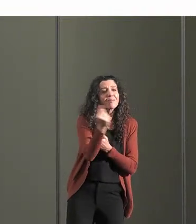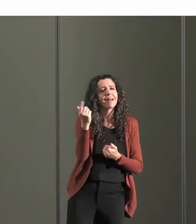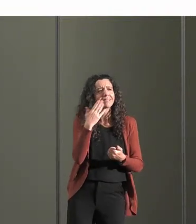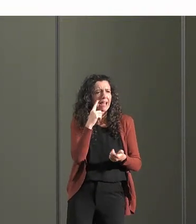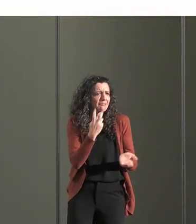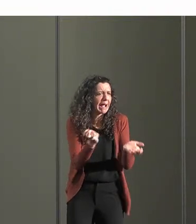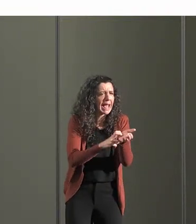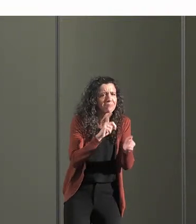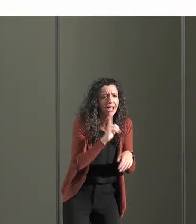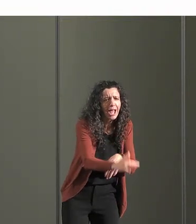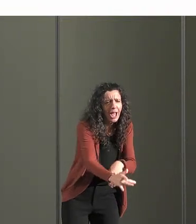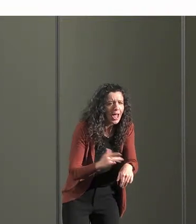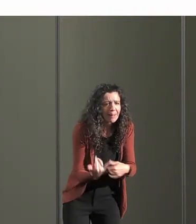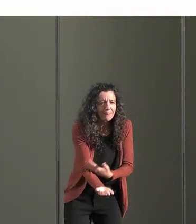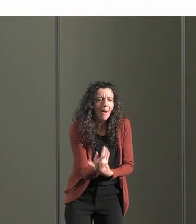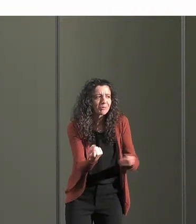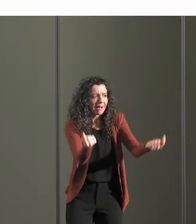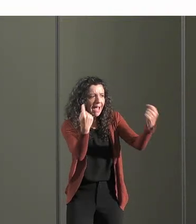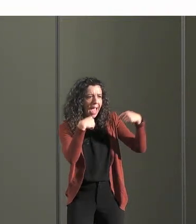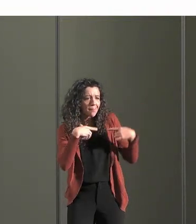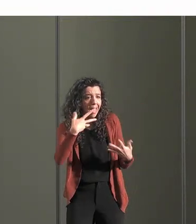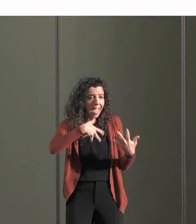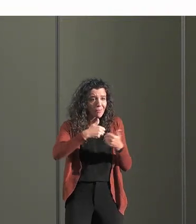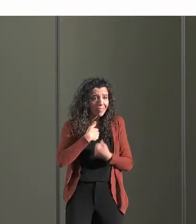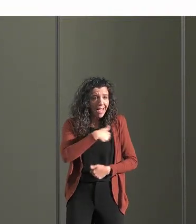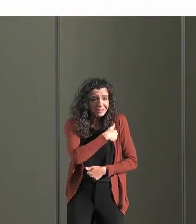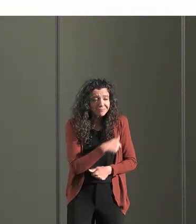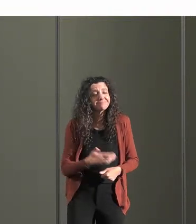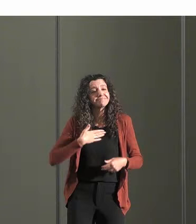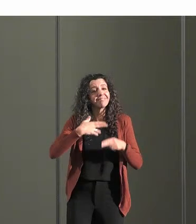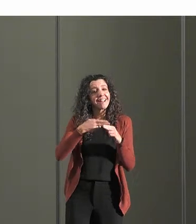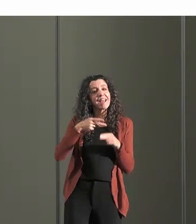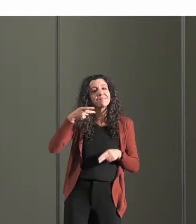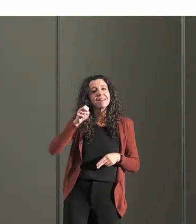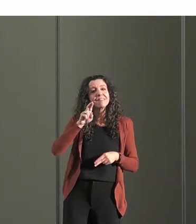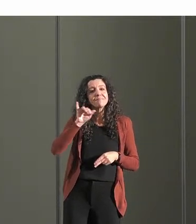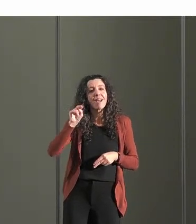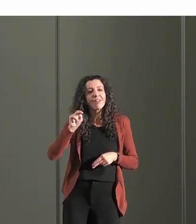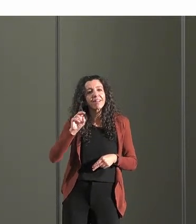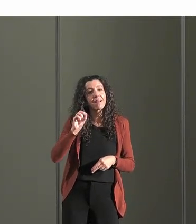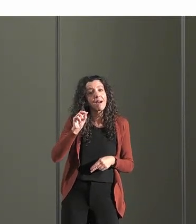will introduce ourselves . Perrin you want to start.